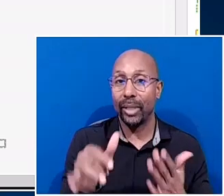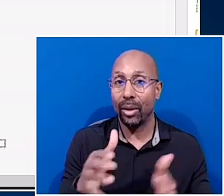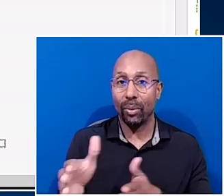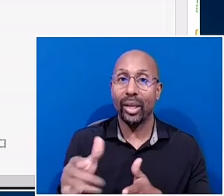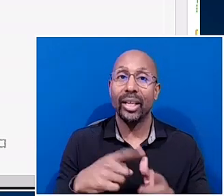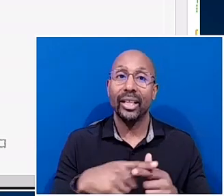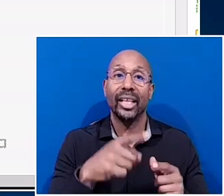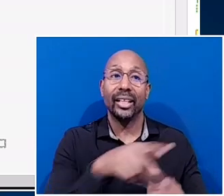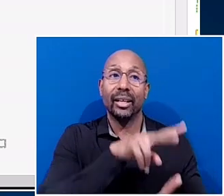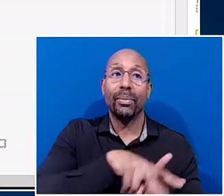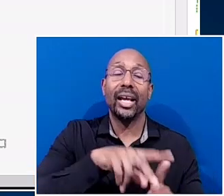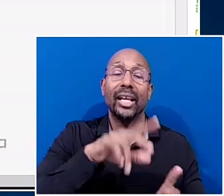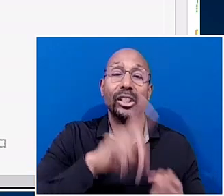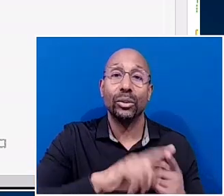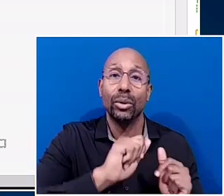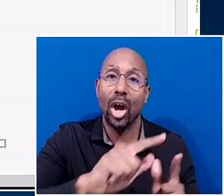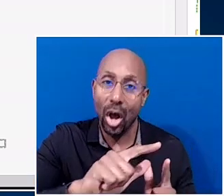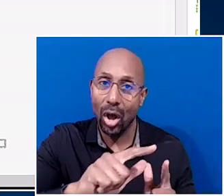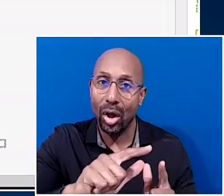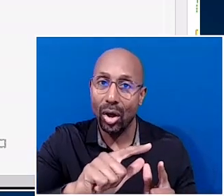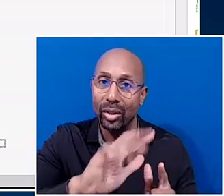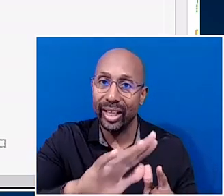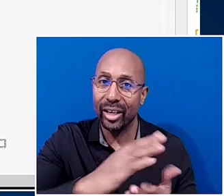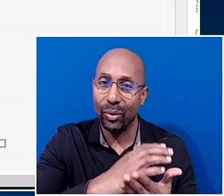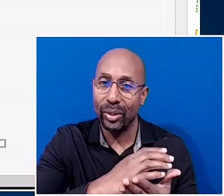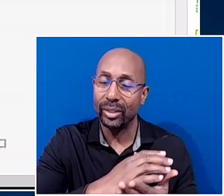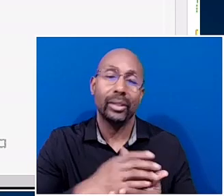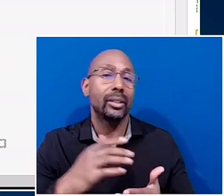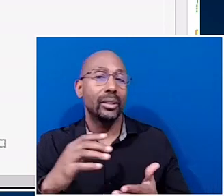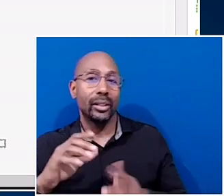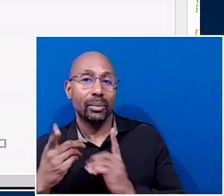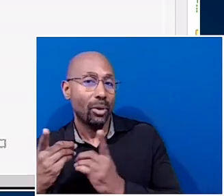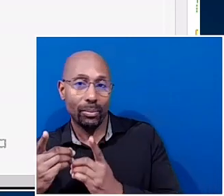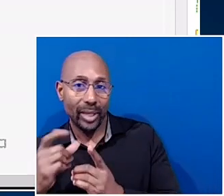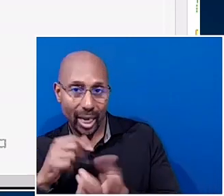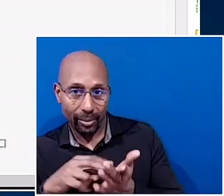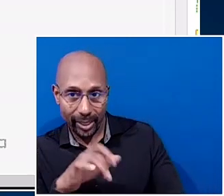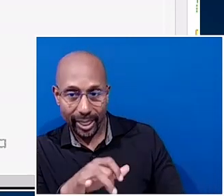However, I want to remind the group of our discussion yesterday.